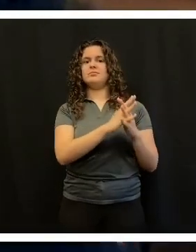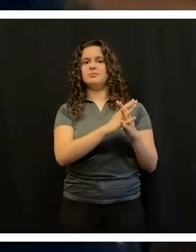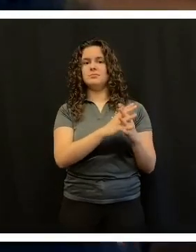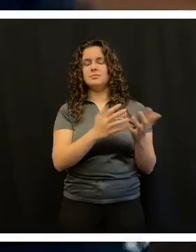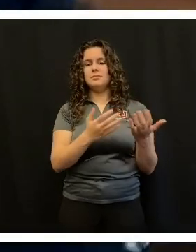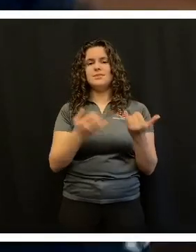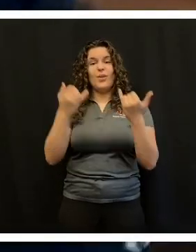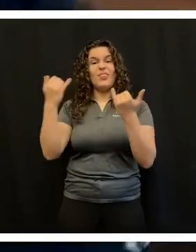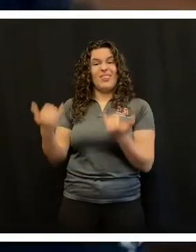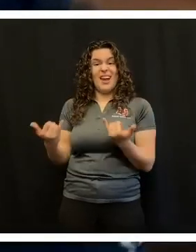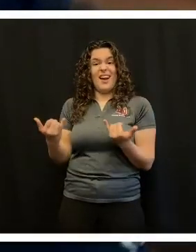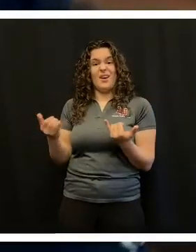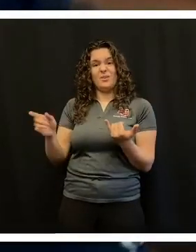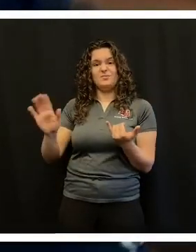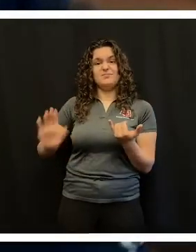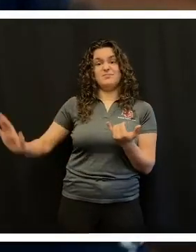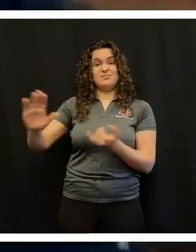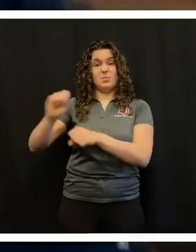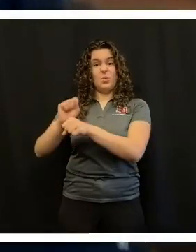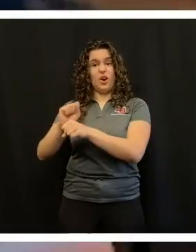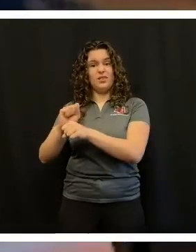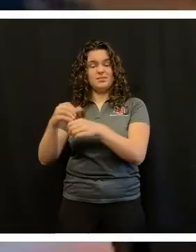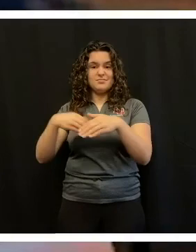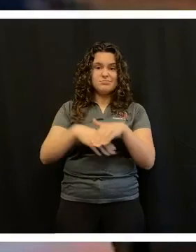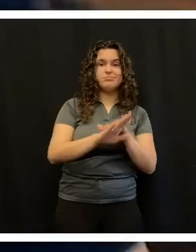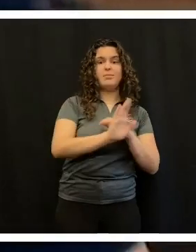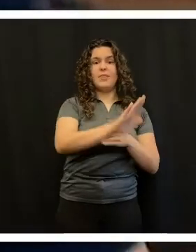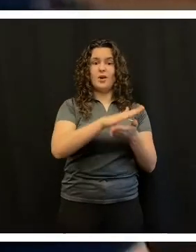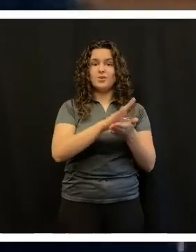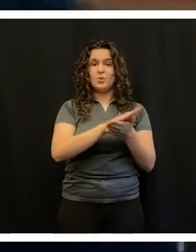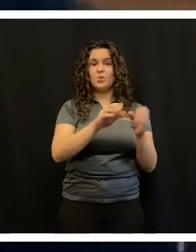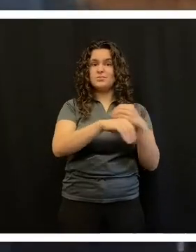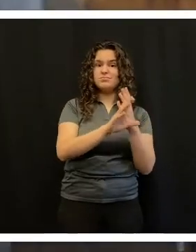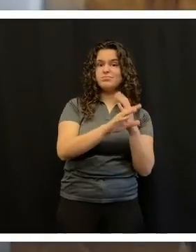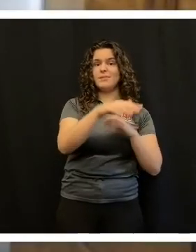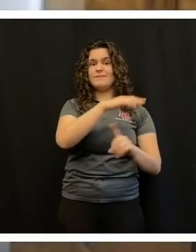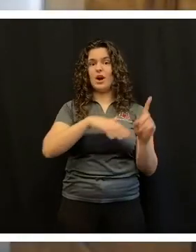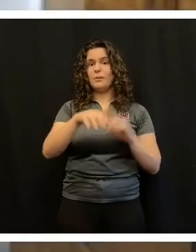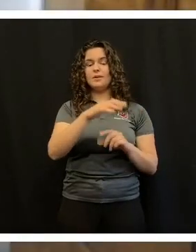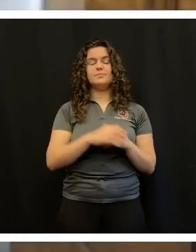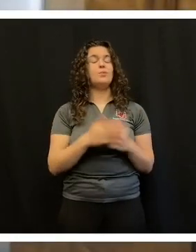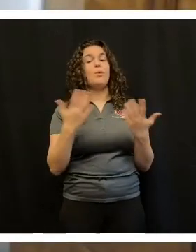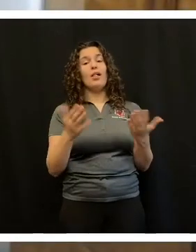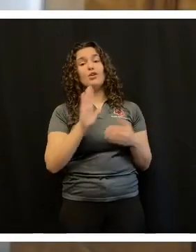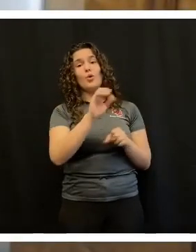"into their schools." That's just amazing. Well, the work you're doing has got to be gratifying.